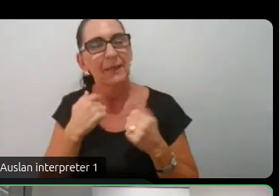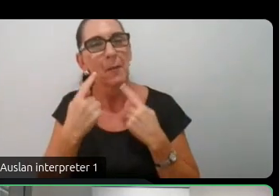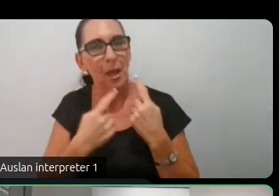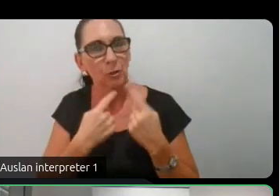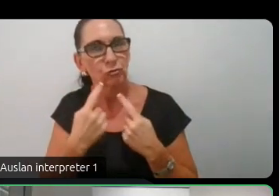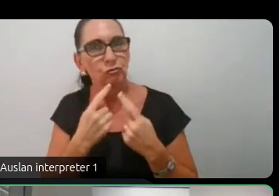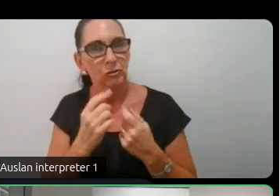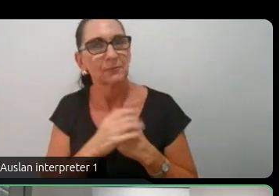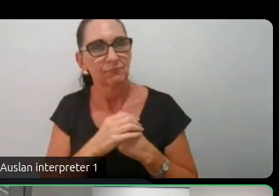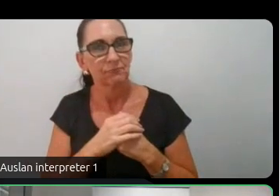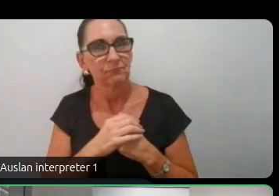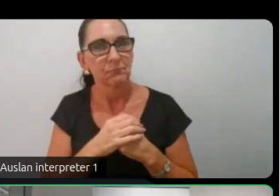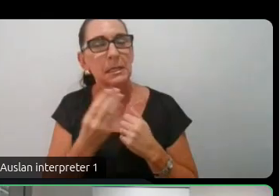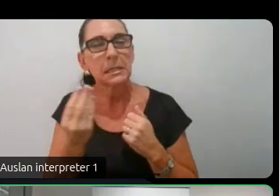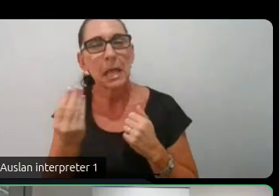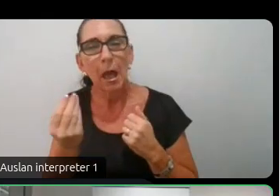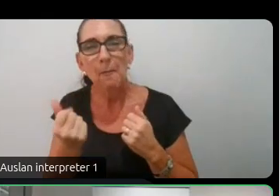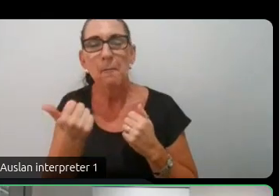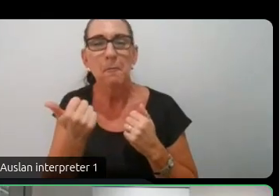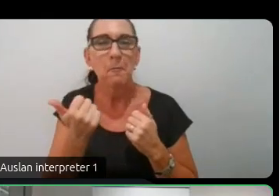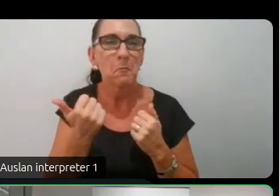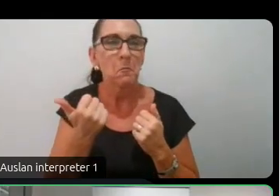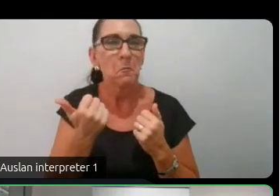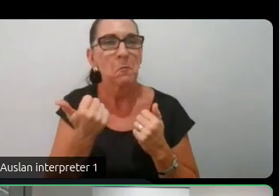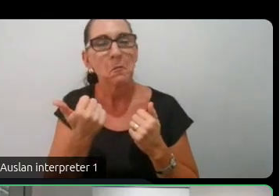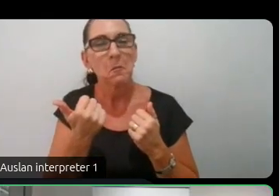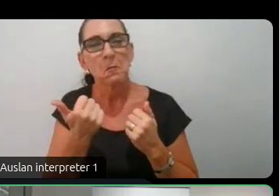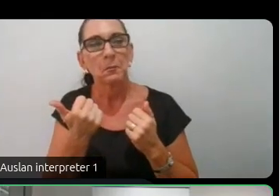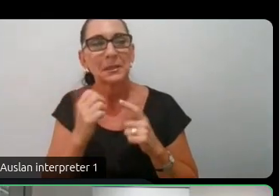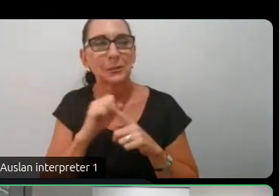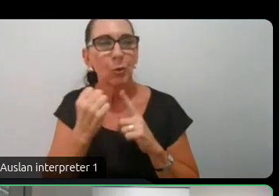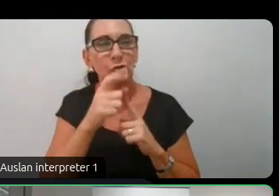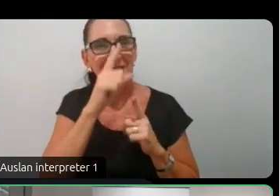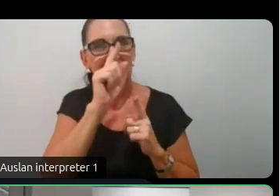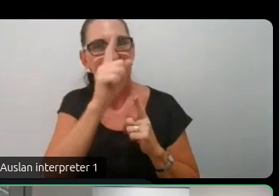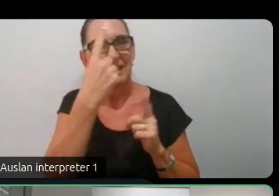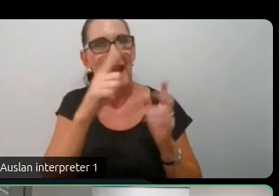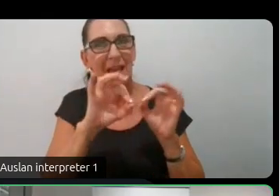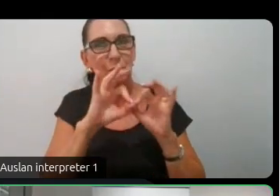minor circumstances where you can kind of ask the agency to also prove themselves but that tends to